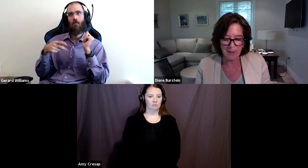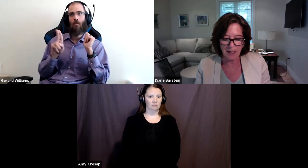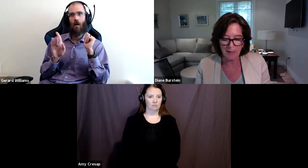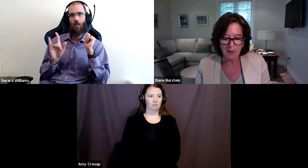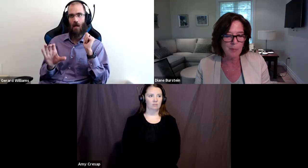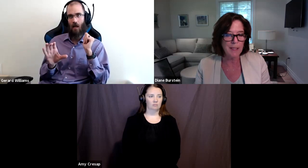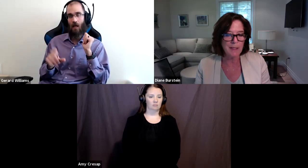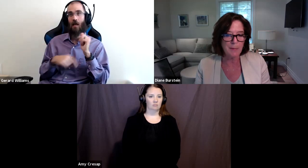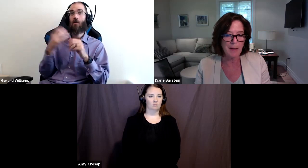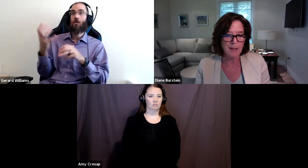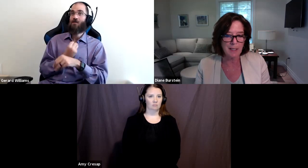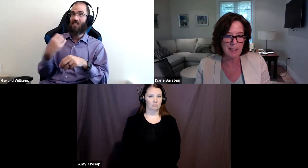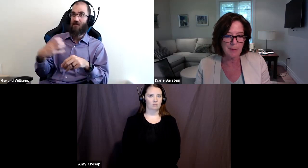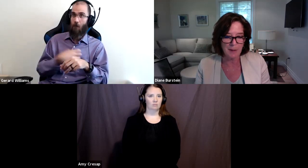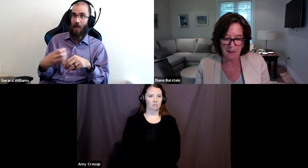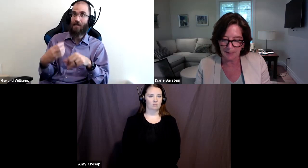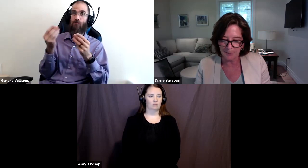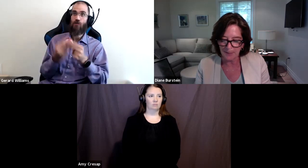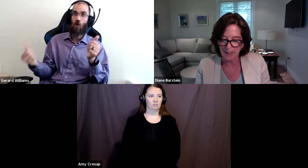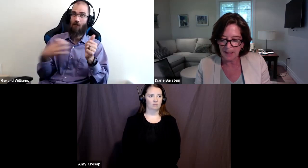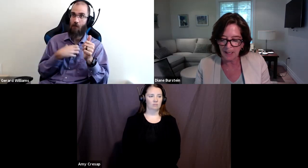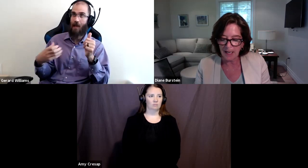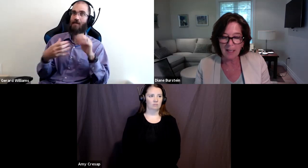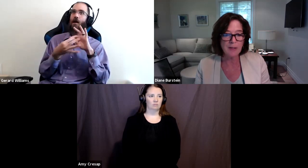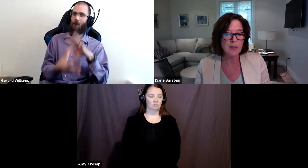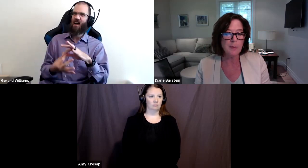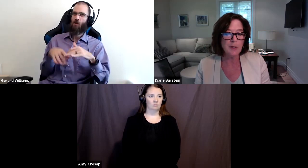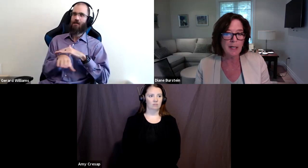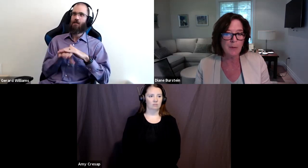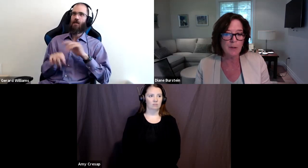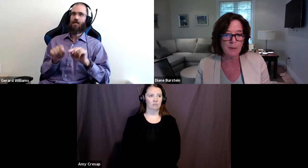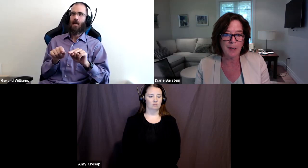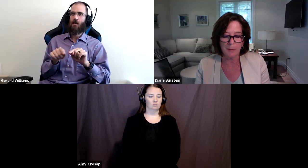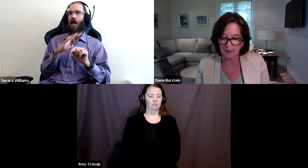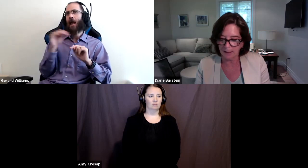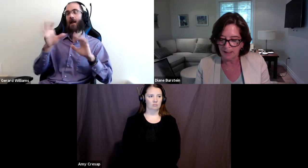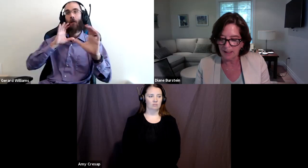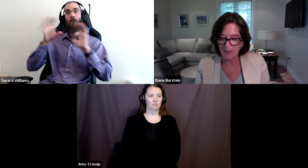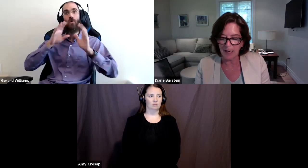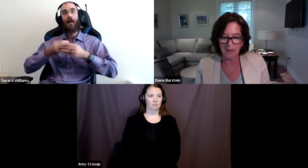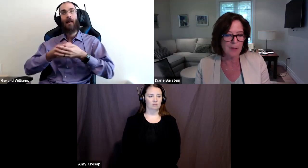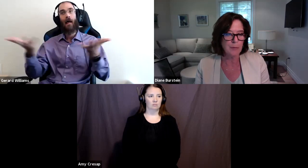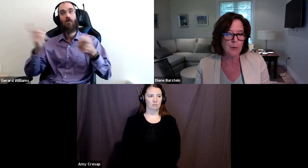resolve complaints about accessibility and to communicate with the public about our rules